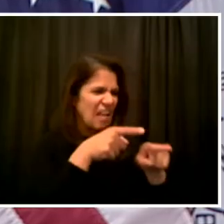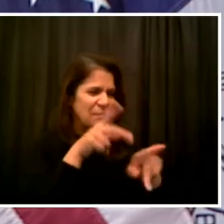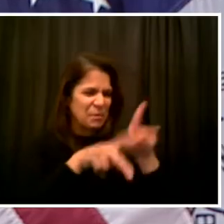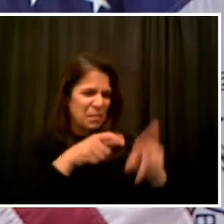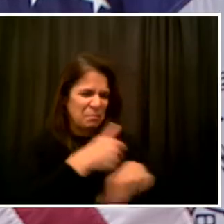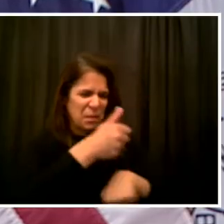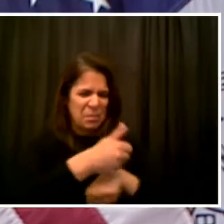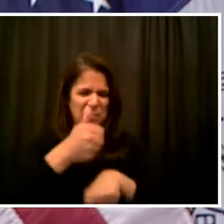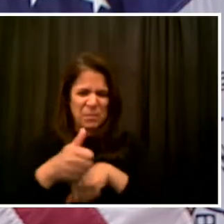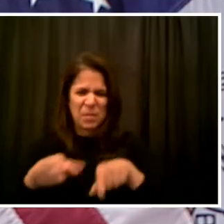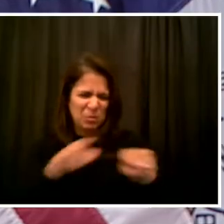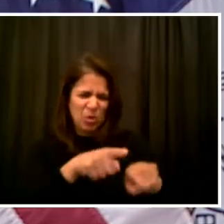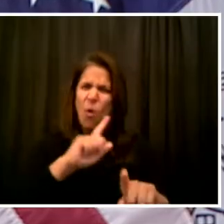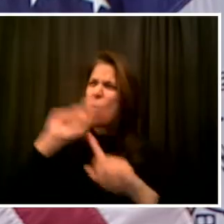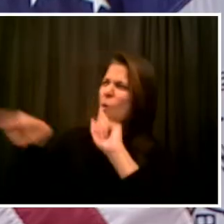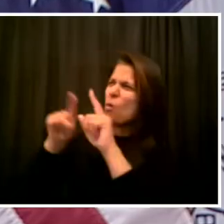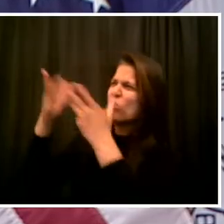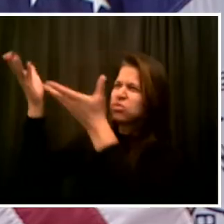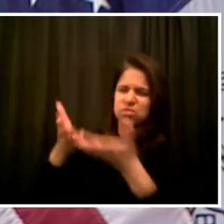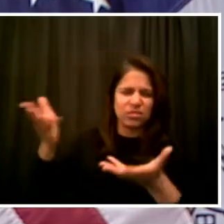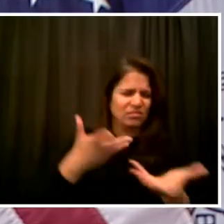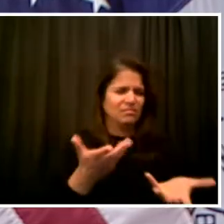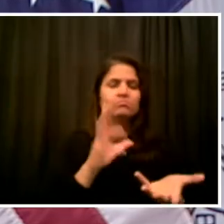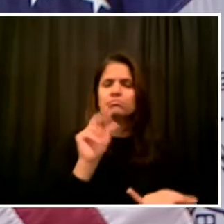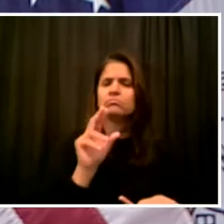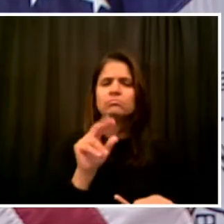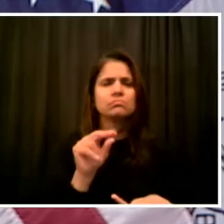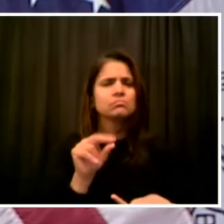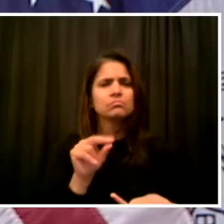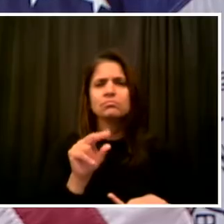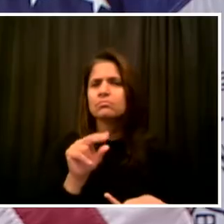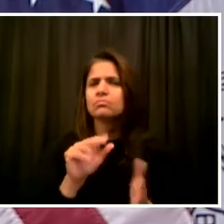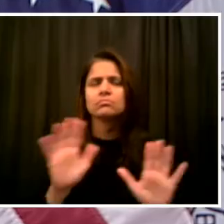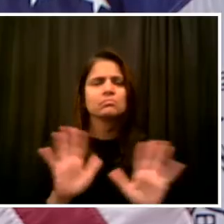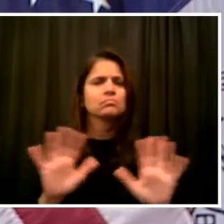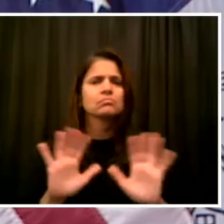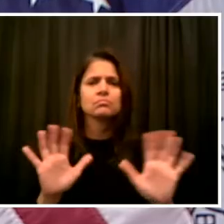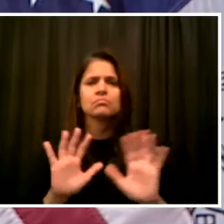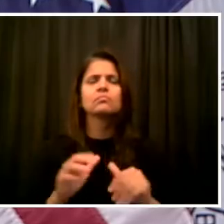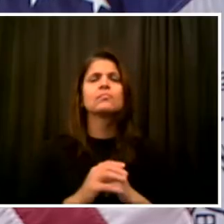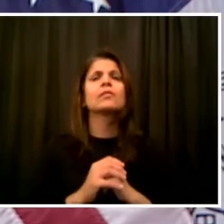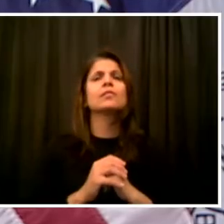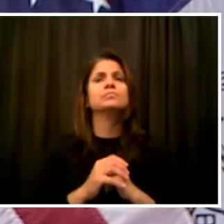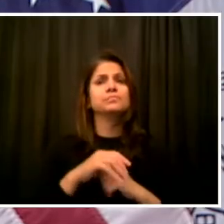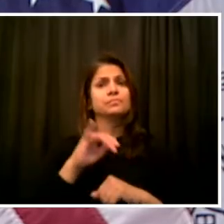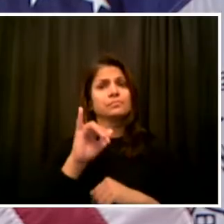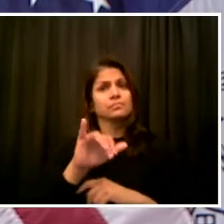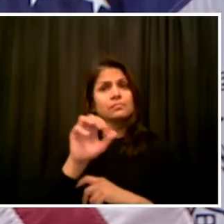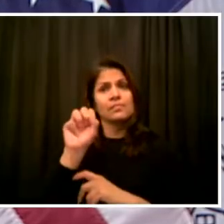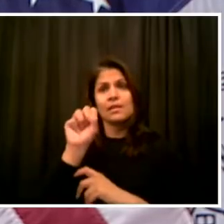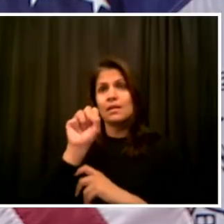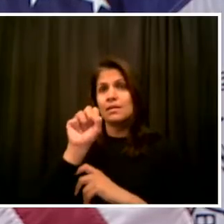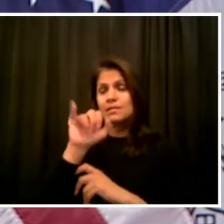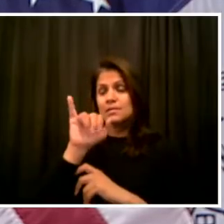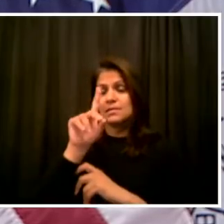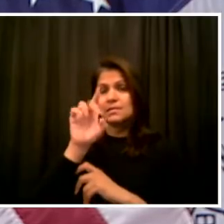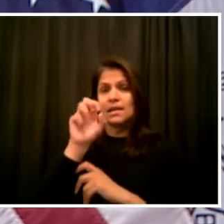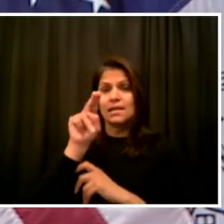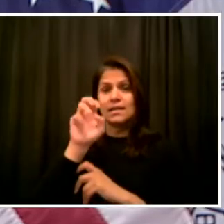BETTER AND I THINK THAT'S INGOG TO ALLOW US TO BE CHOOSEYER. LAST TWO,